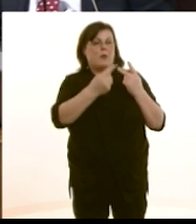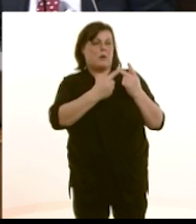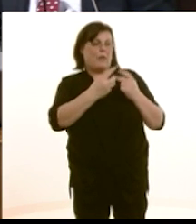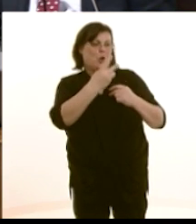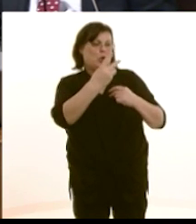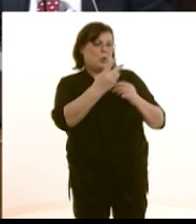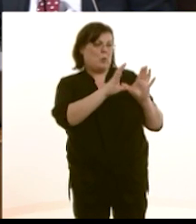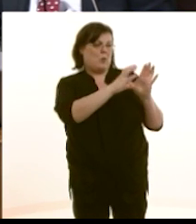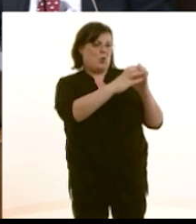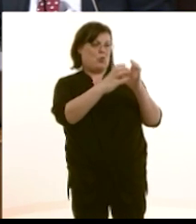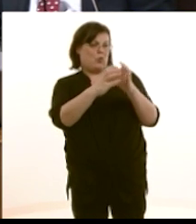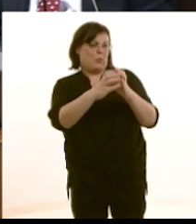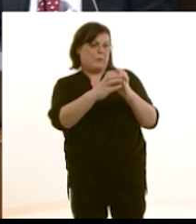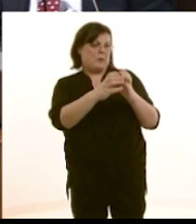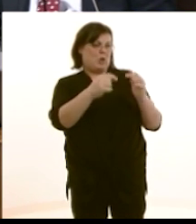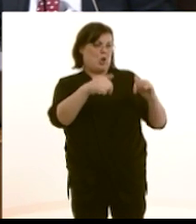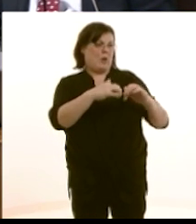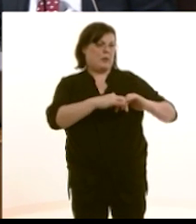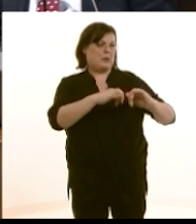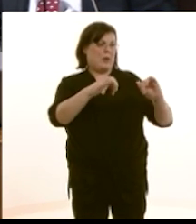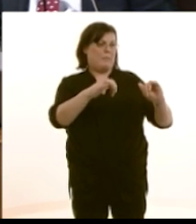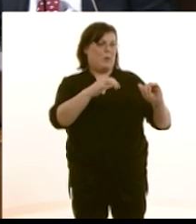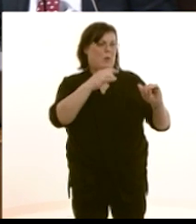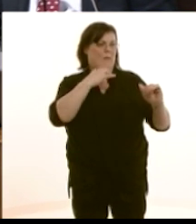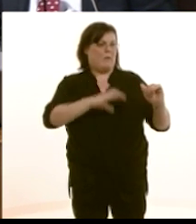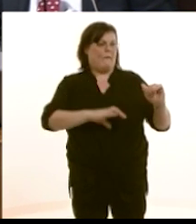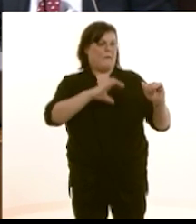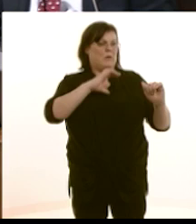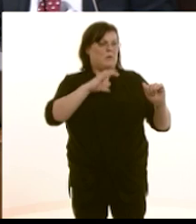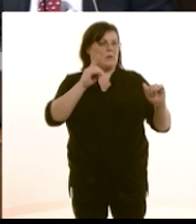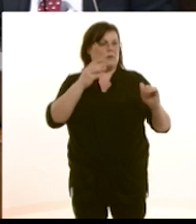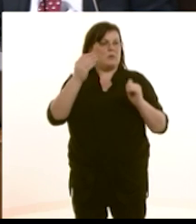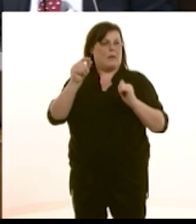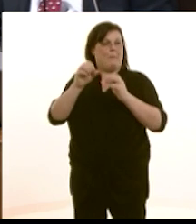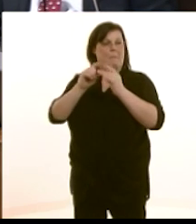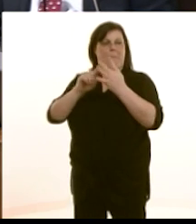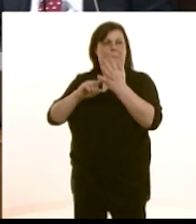would feel that this does come within devolved competence. We will do all that we can in